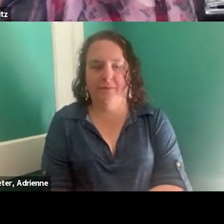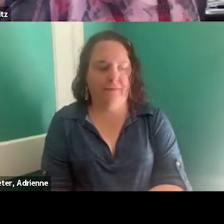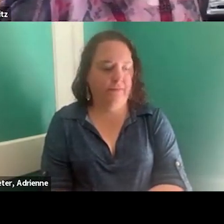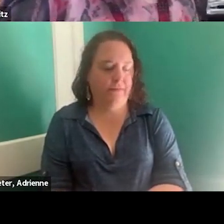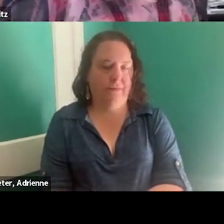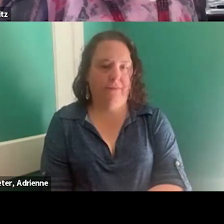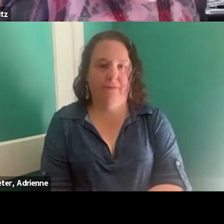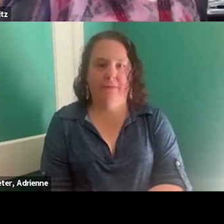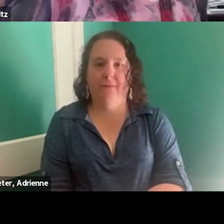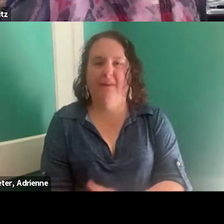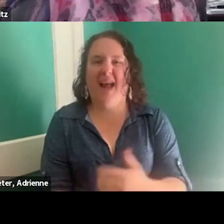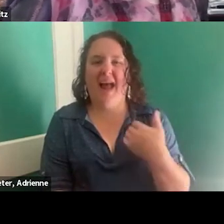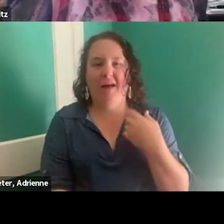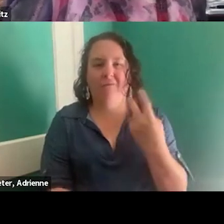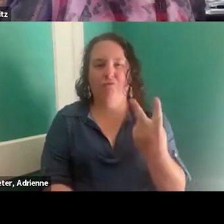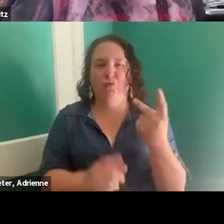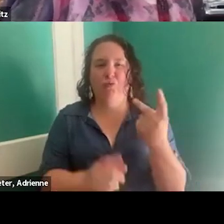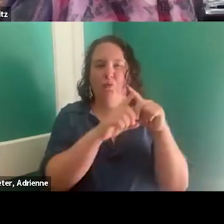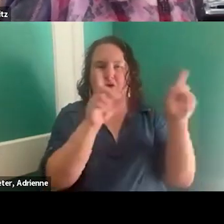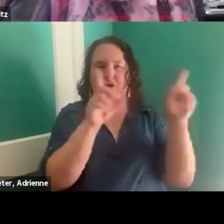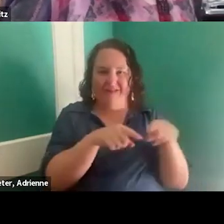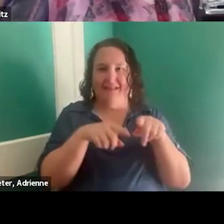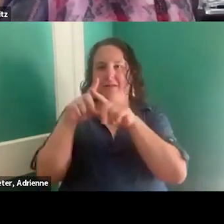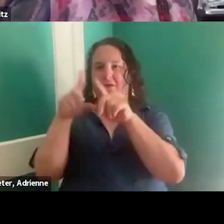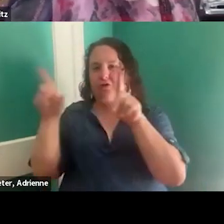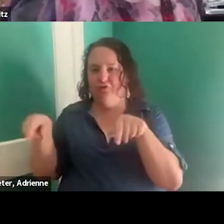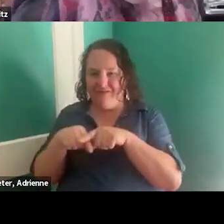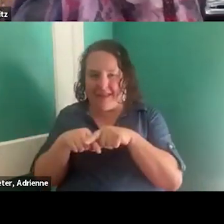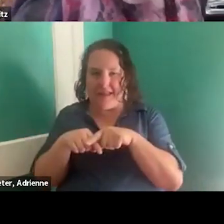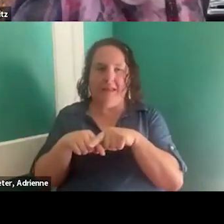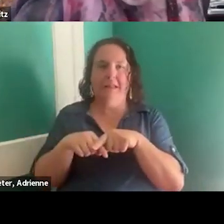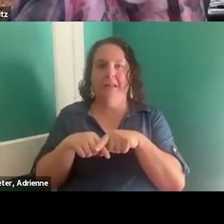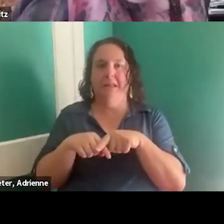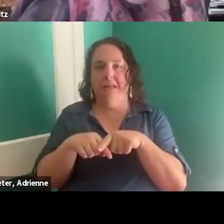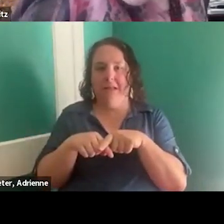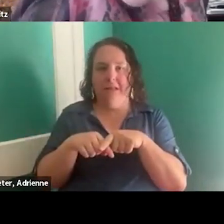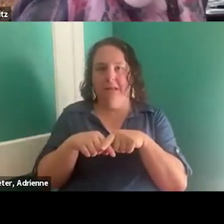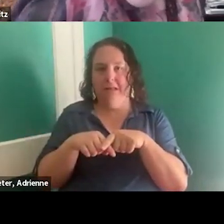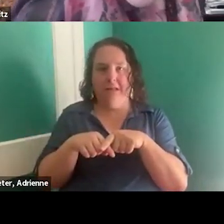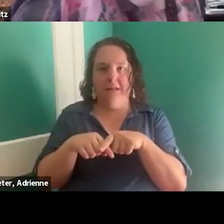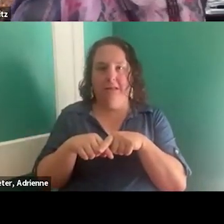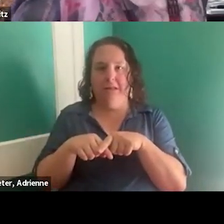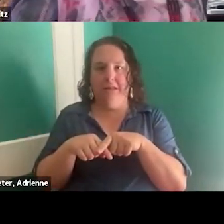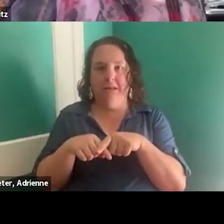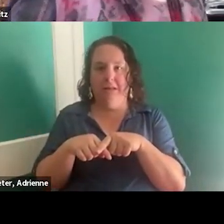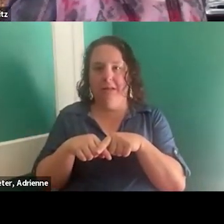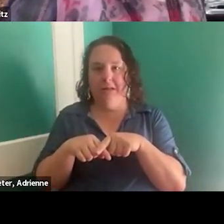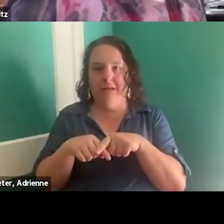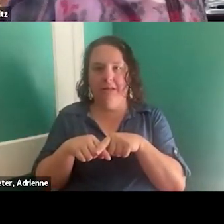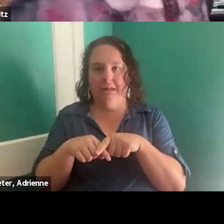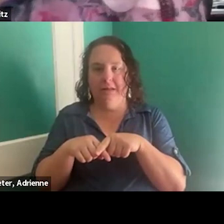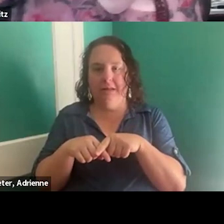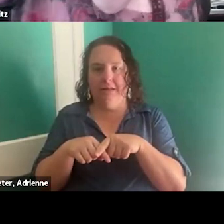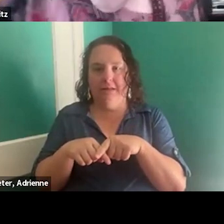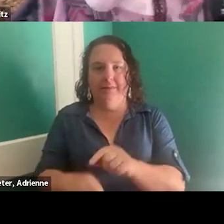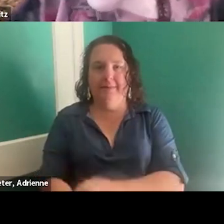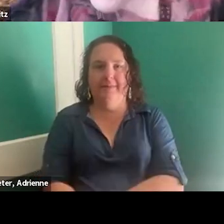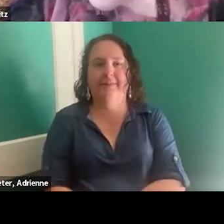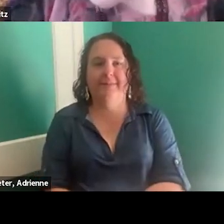I have two screens. So I'm sharing from the wrong screen.